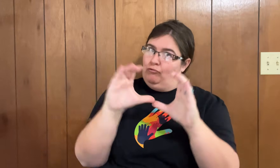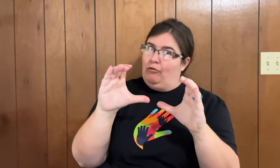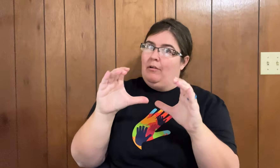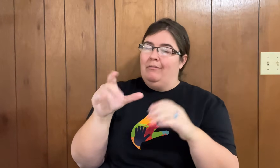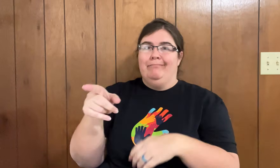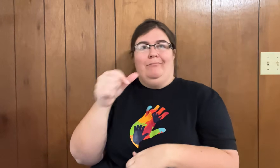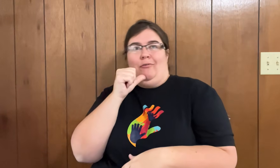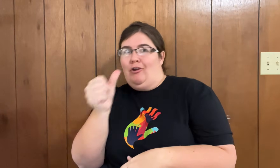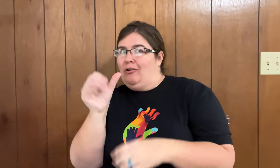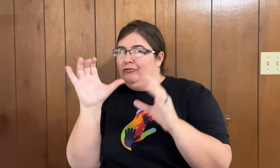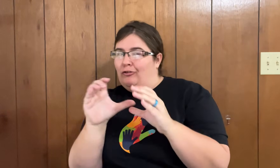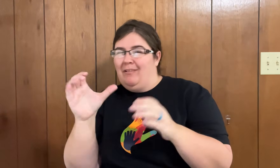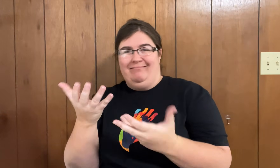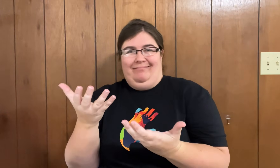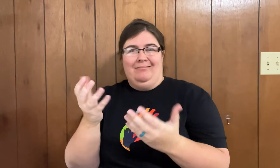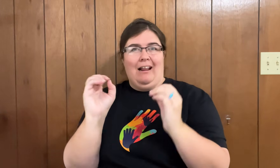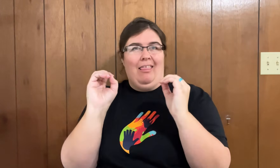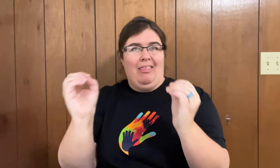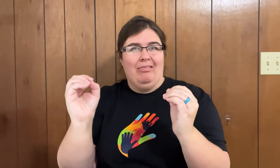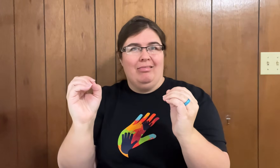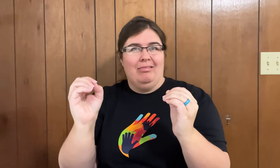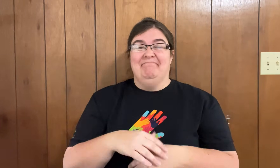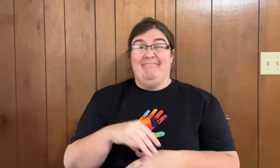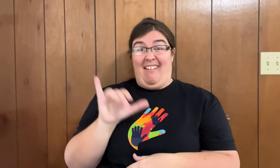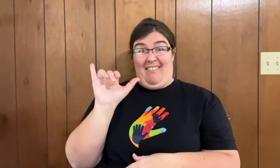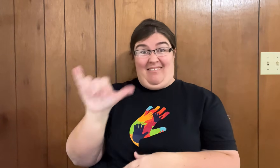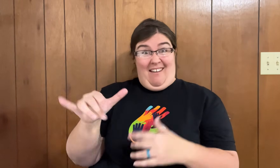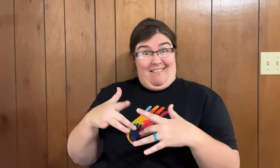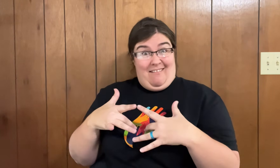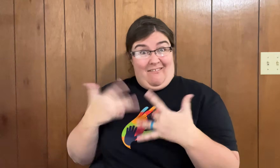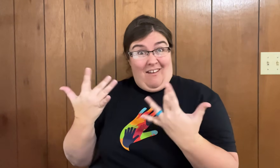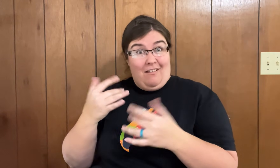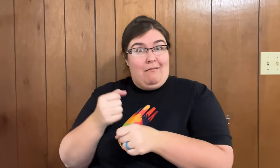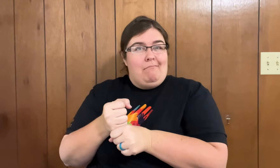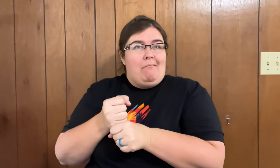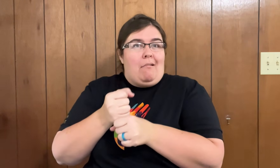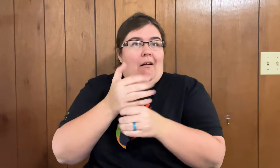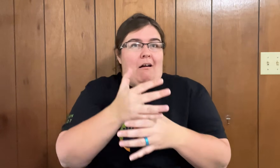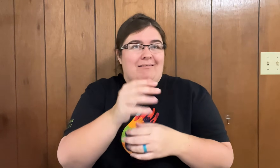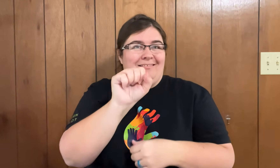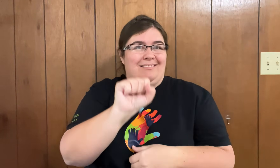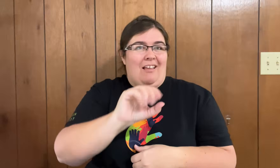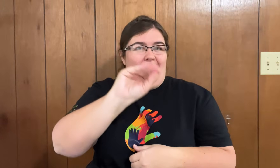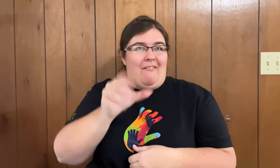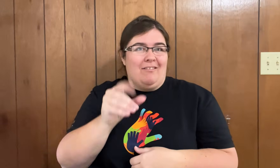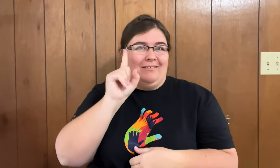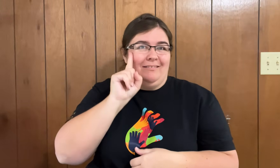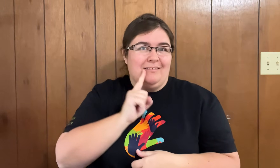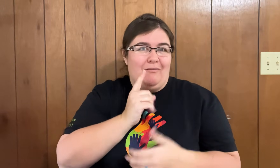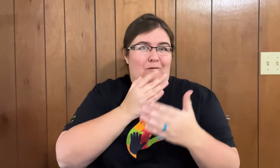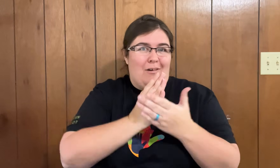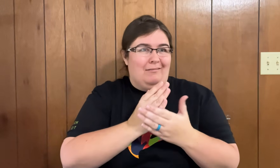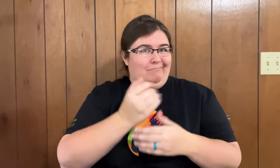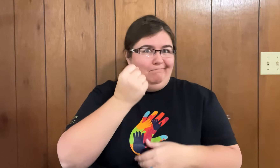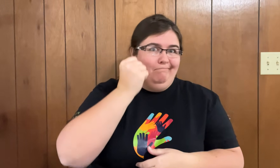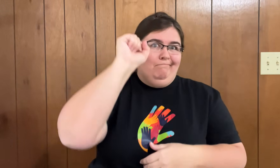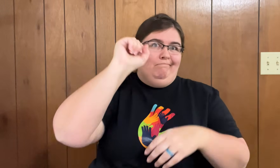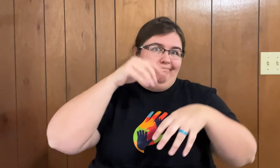declare whether someone was certified or not. There was no standard at the time. Well, that event sparked South Africa's Deaf rights revolution